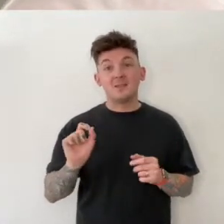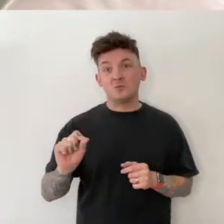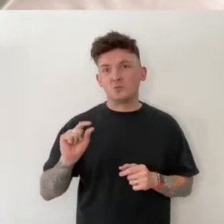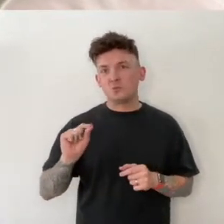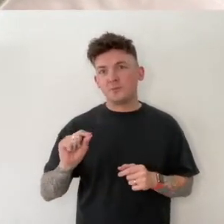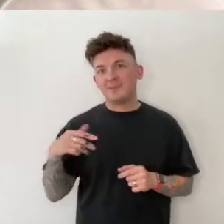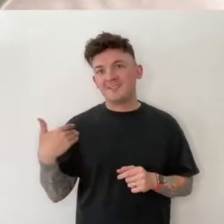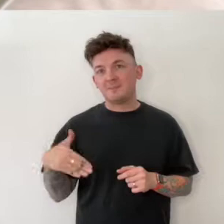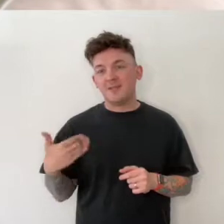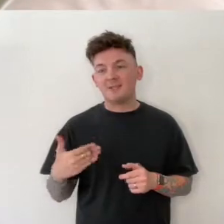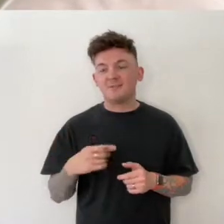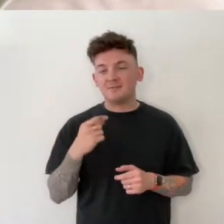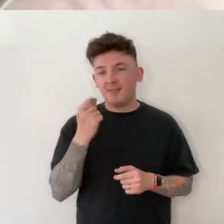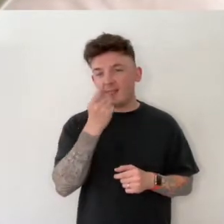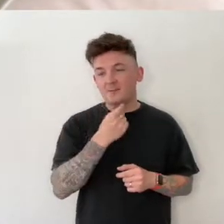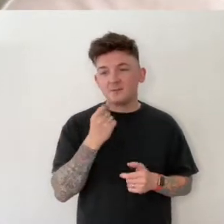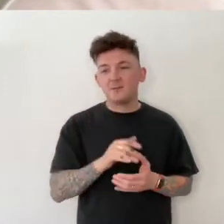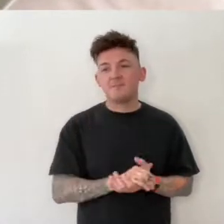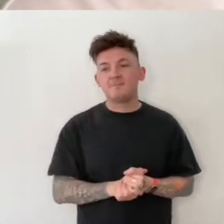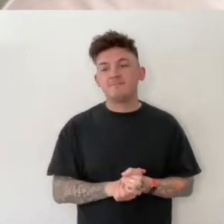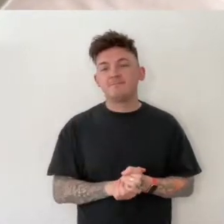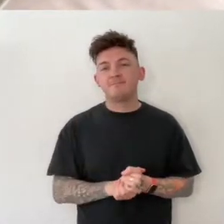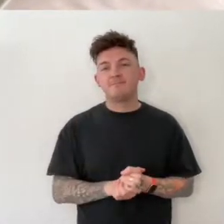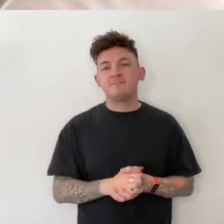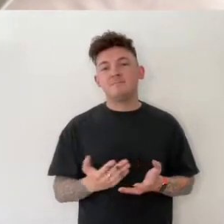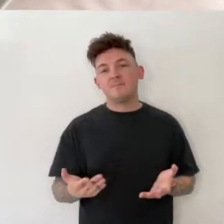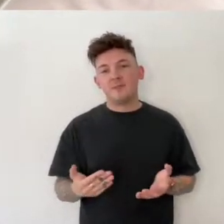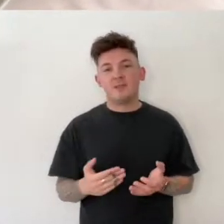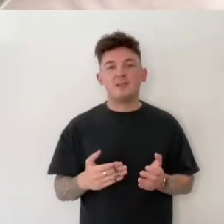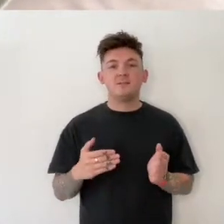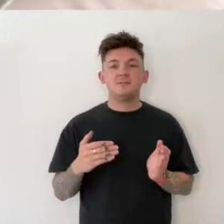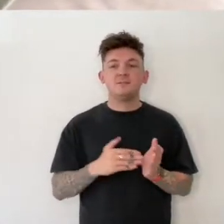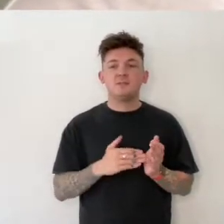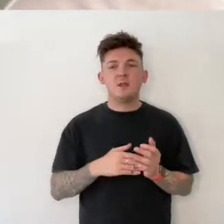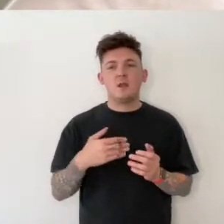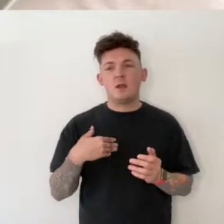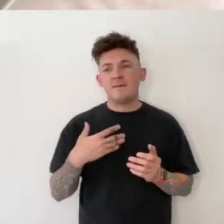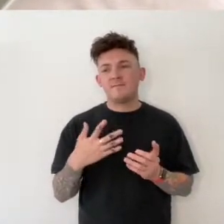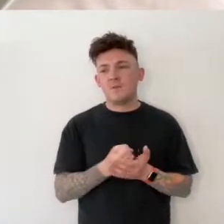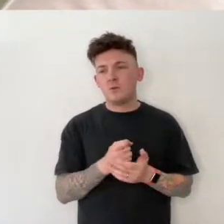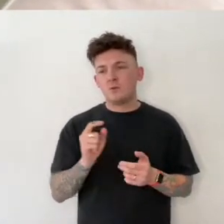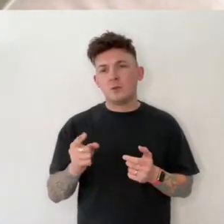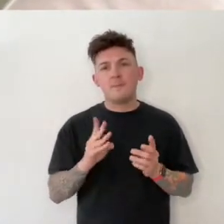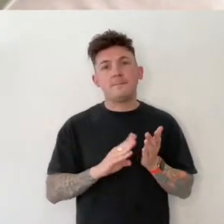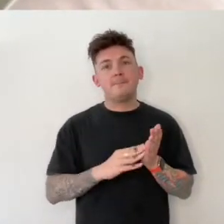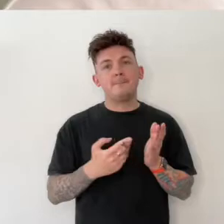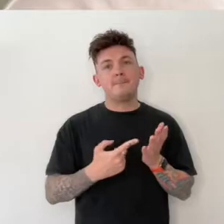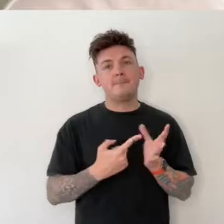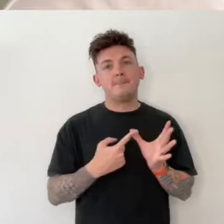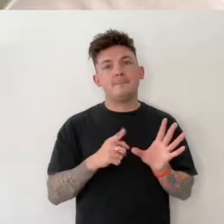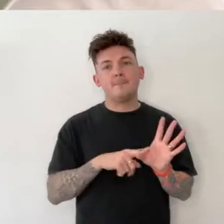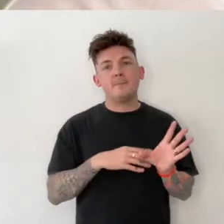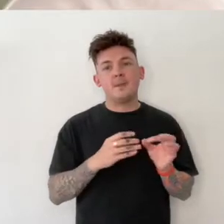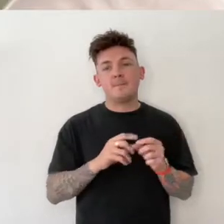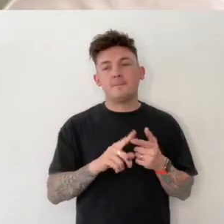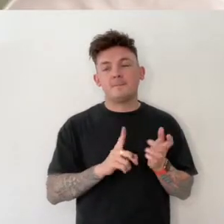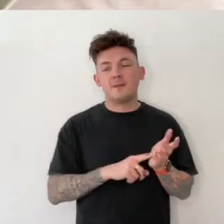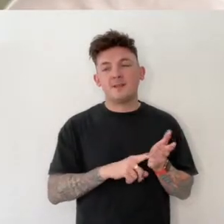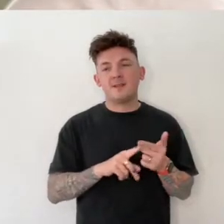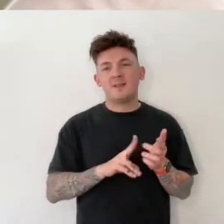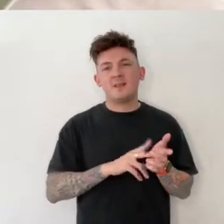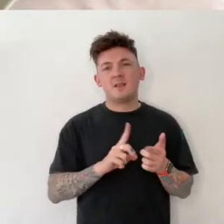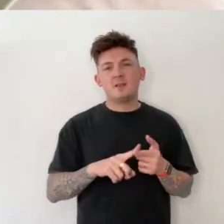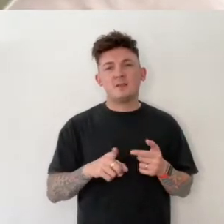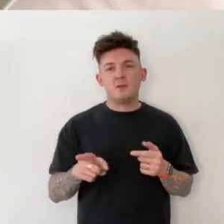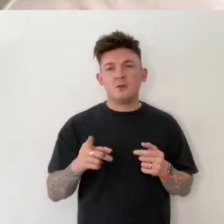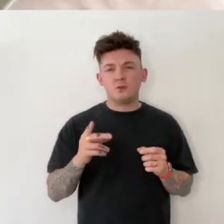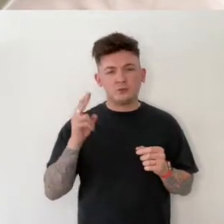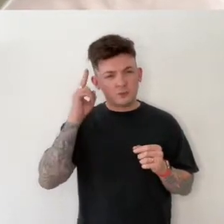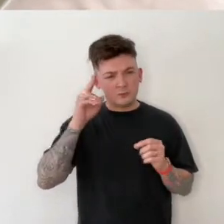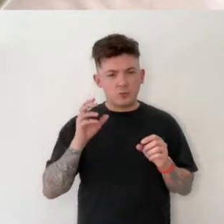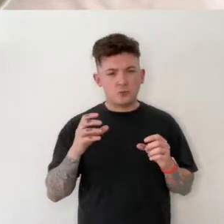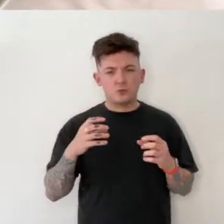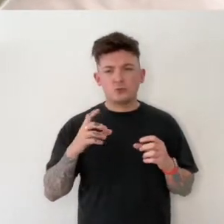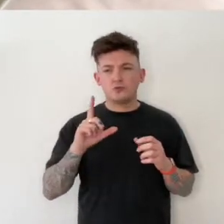uh using MAC lipsticks um so i found some maybelline, this one is craving coral so it's